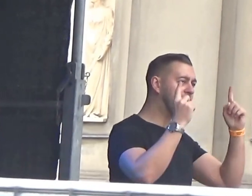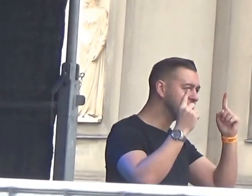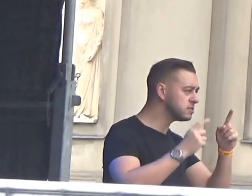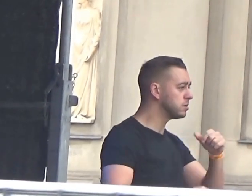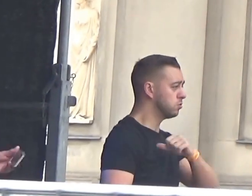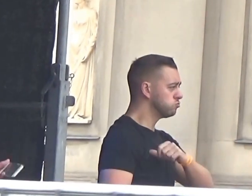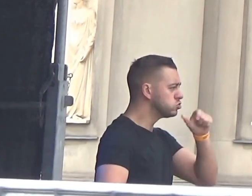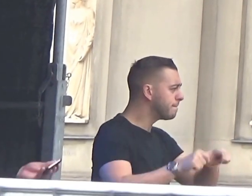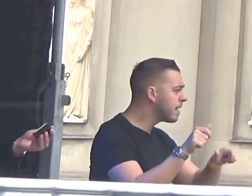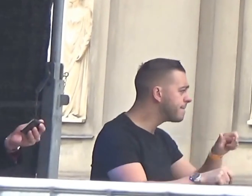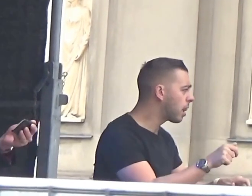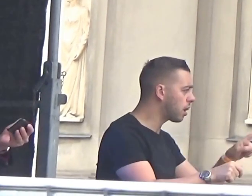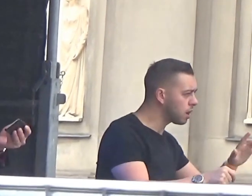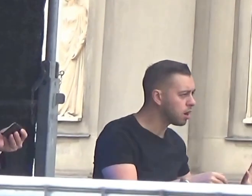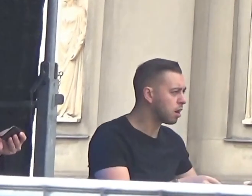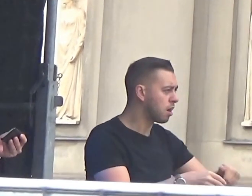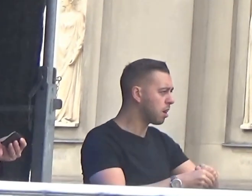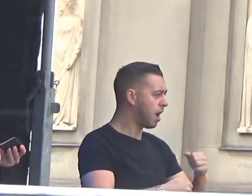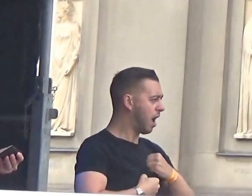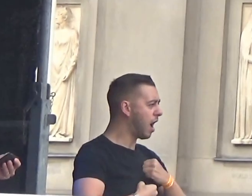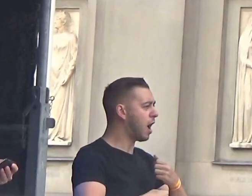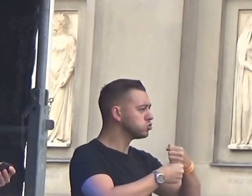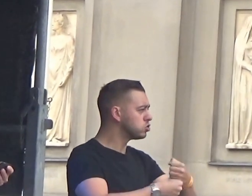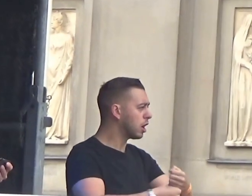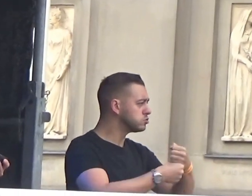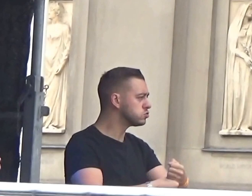people who make our church richer too.